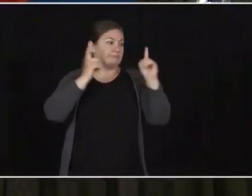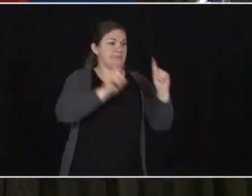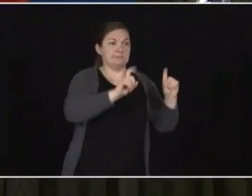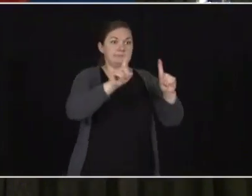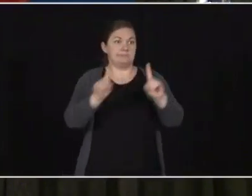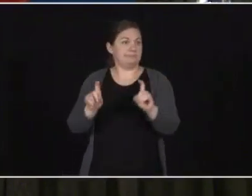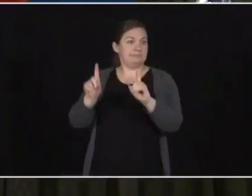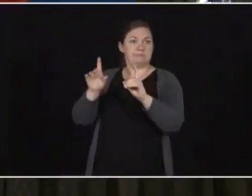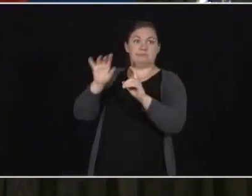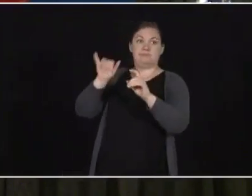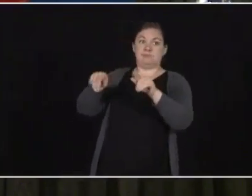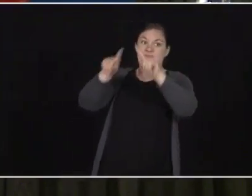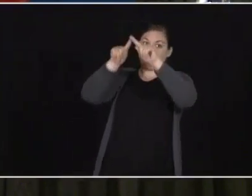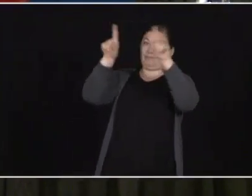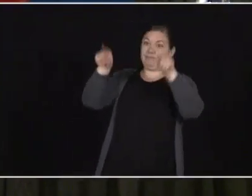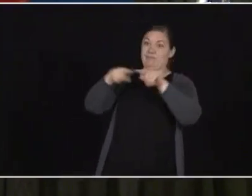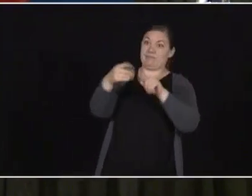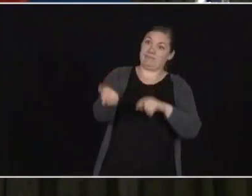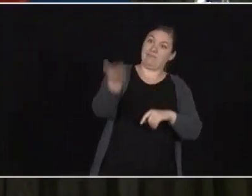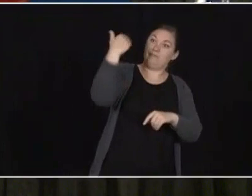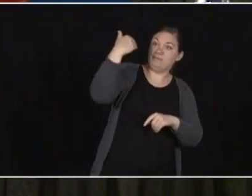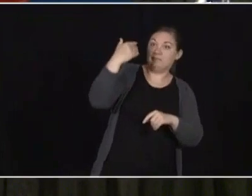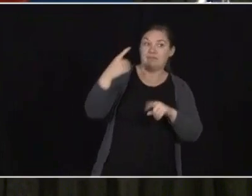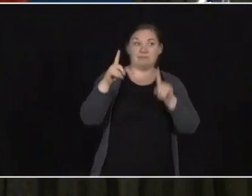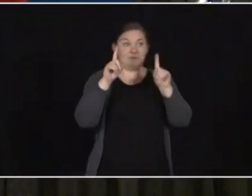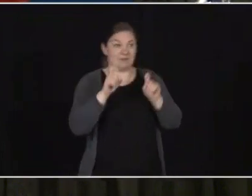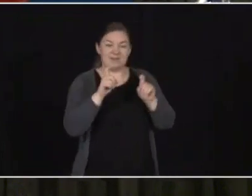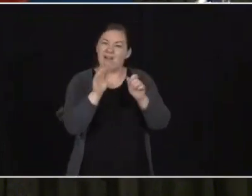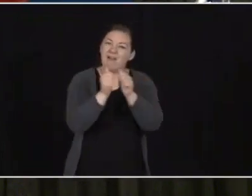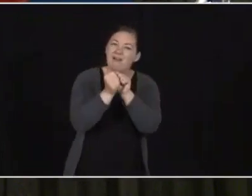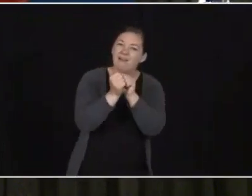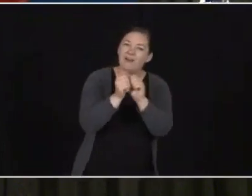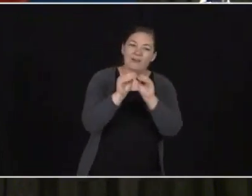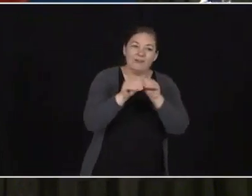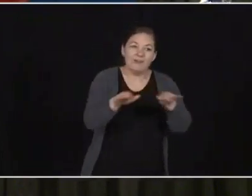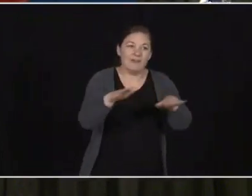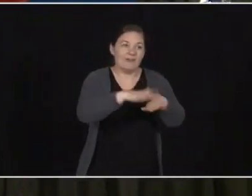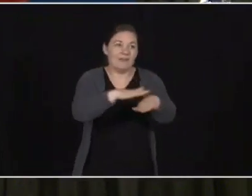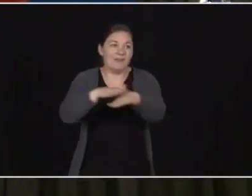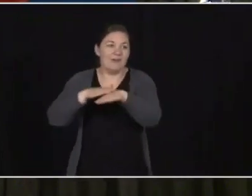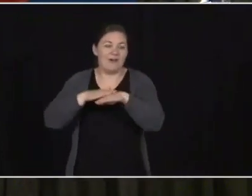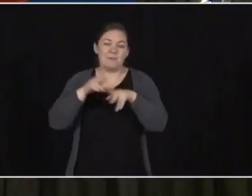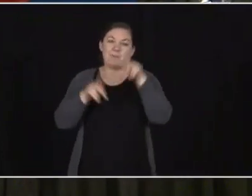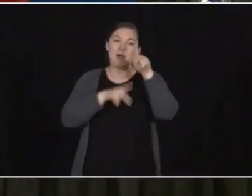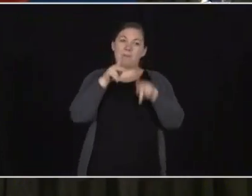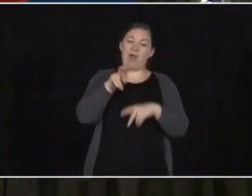Will it be random testing, is it going to be signs with a go get tested. I'm trying to